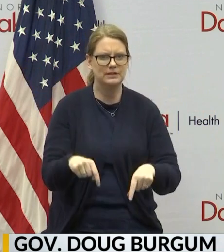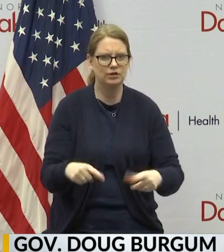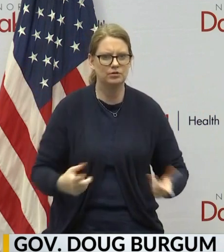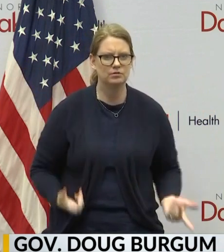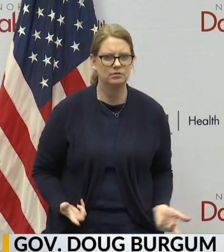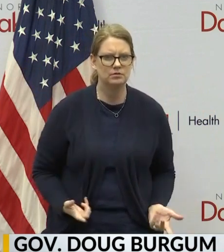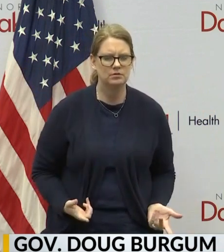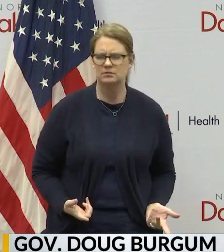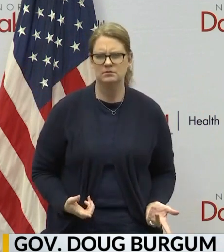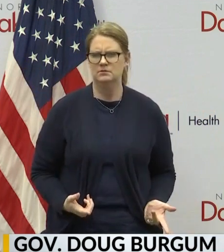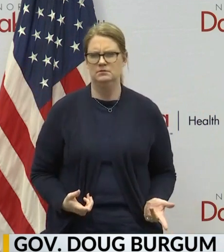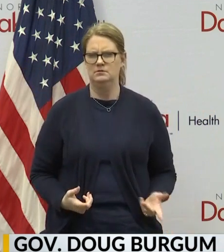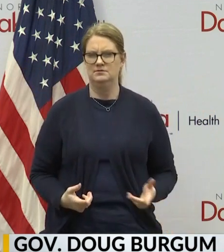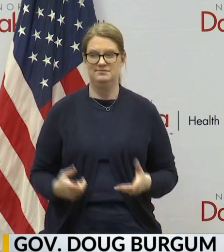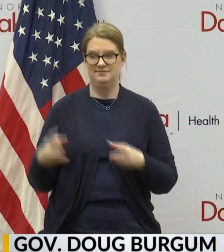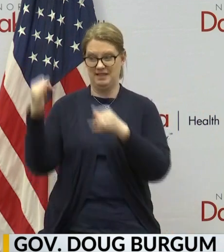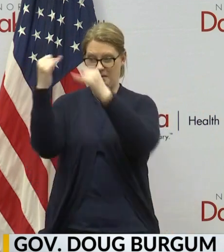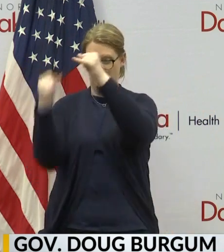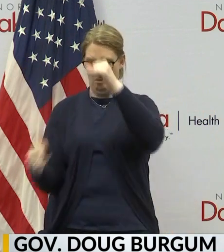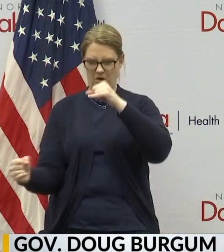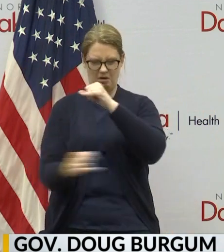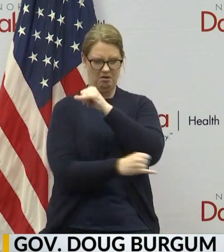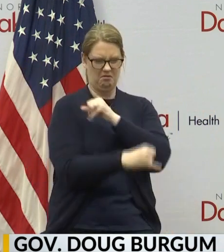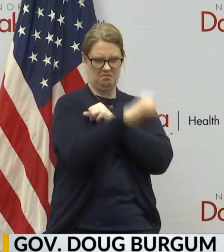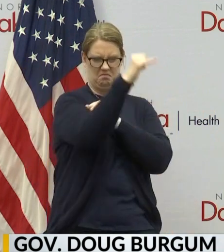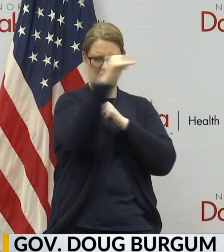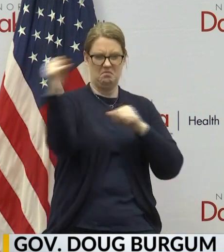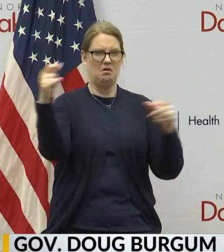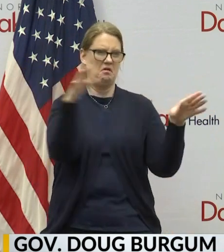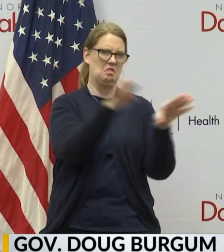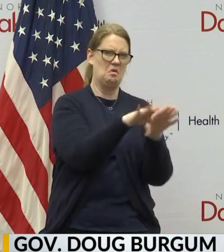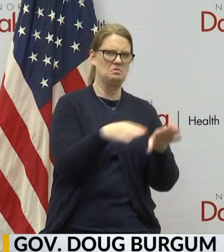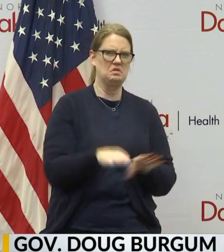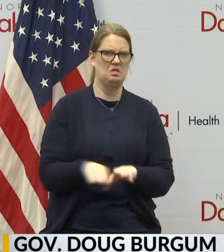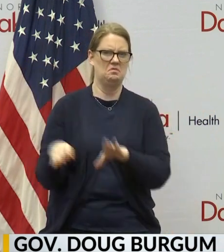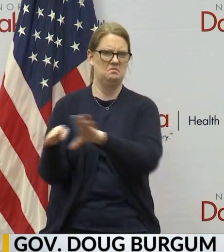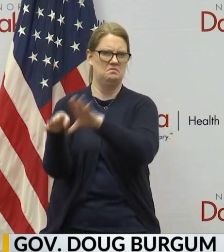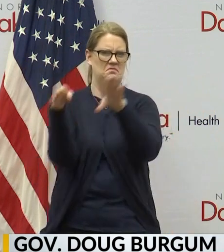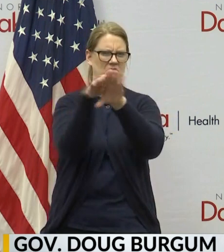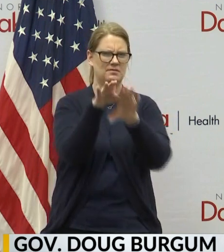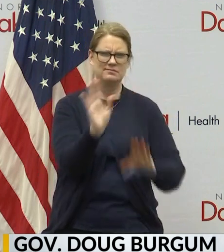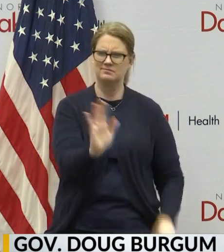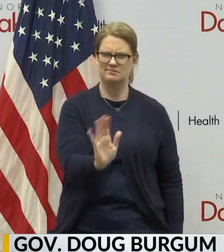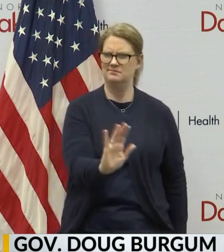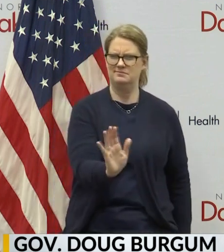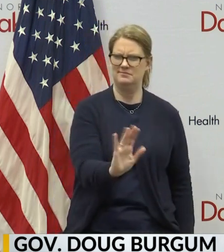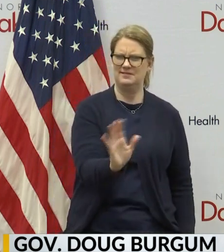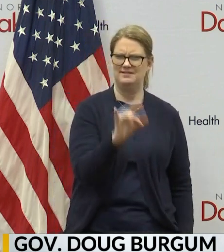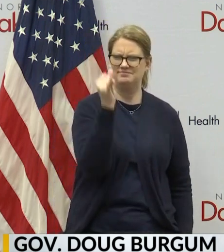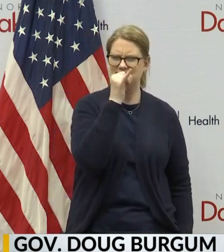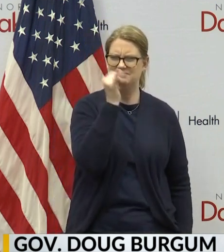GROCERY STORES, MEDICAL SUPPLIES ALL COMING FROM OUT OF STATE.